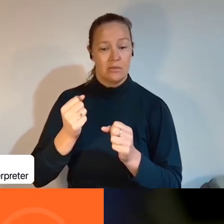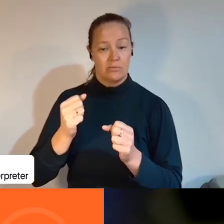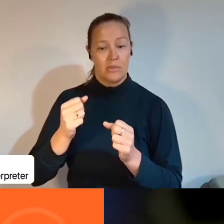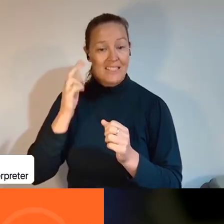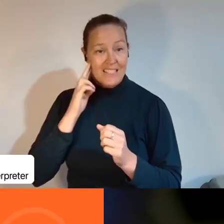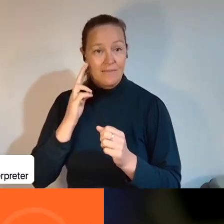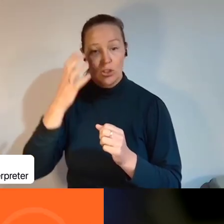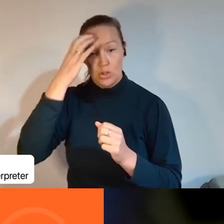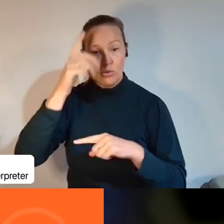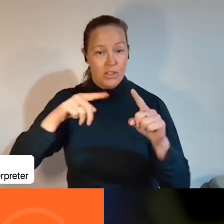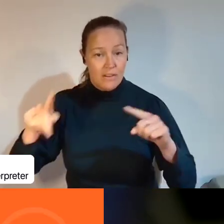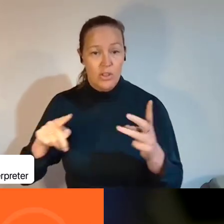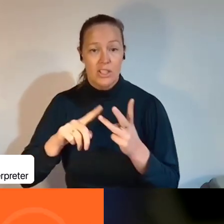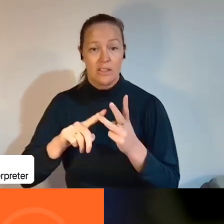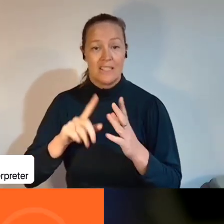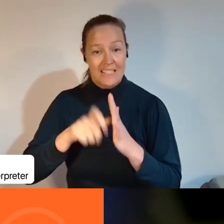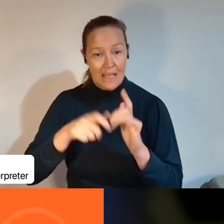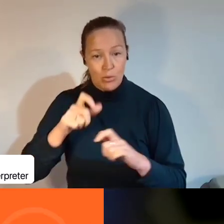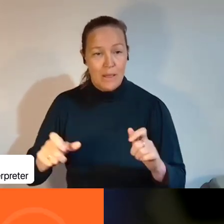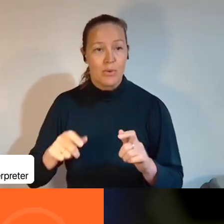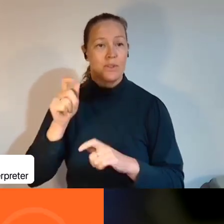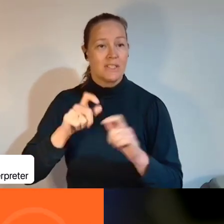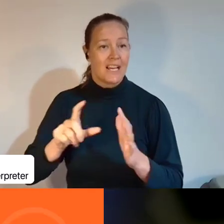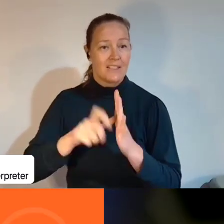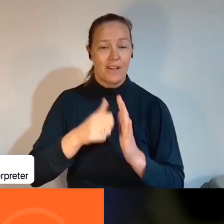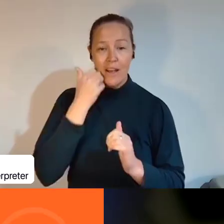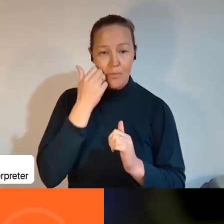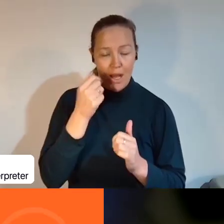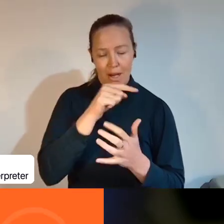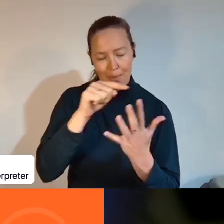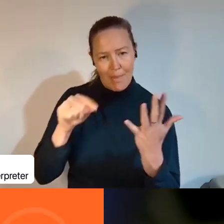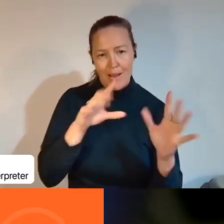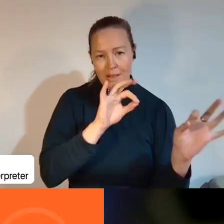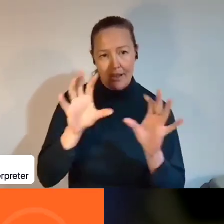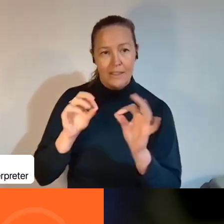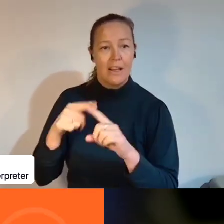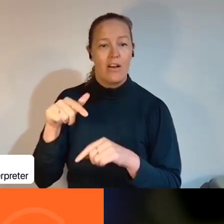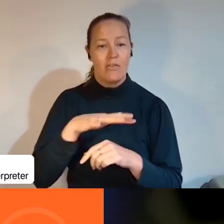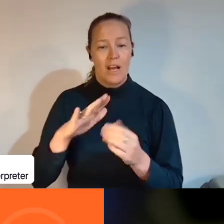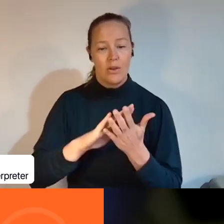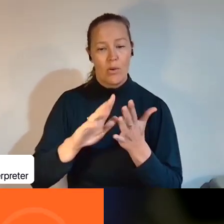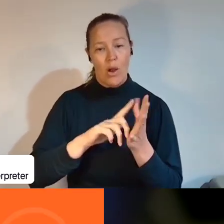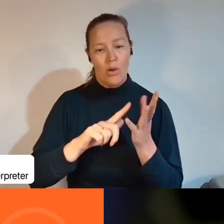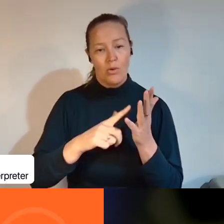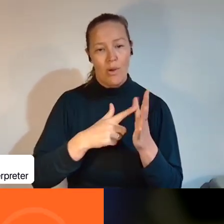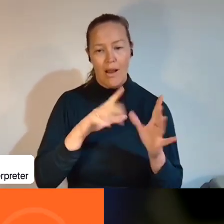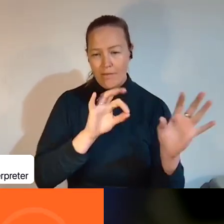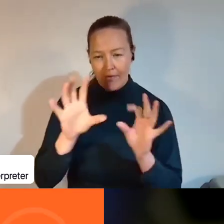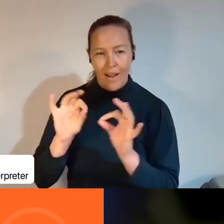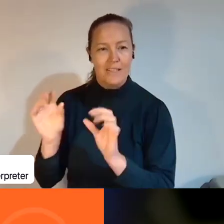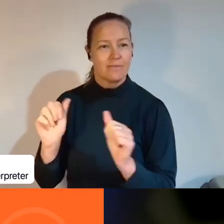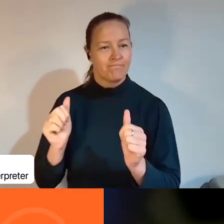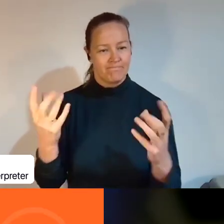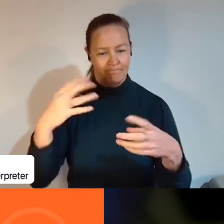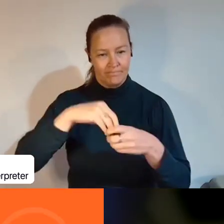disabled people, tāngata whaikaha Māori and whānau hauā to join us in having some courageous